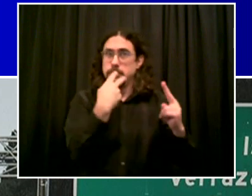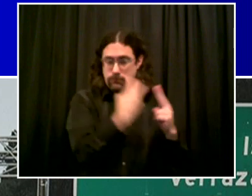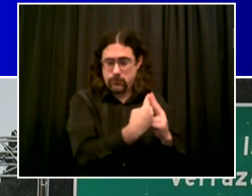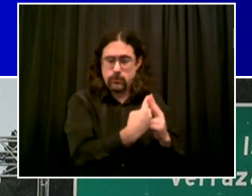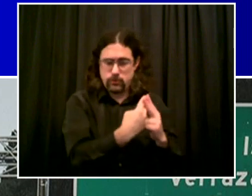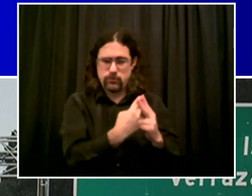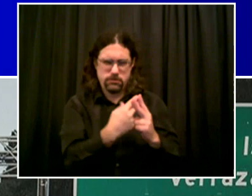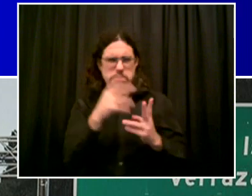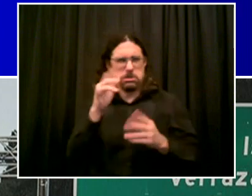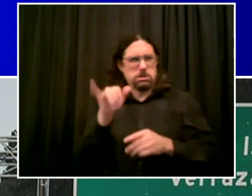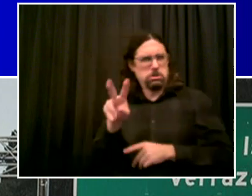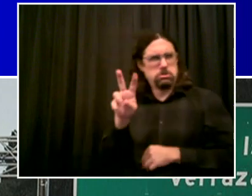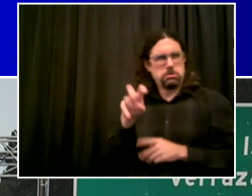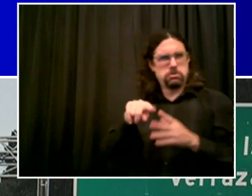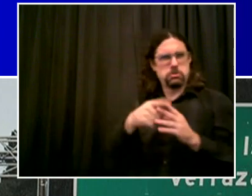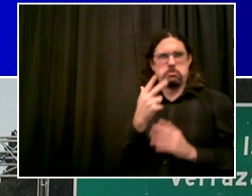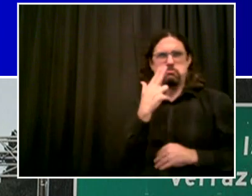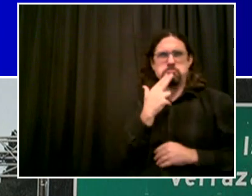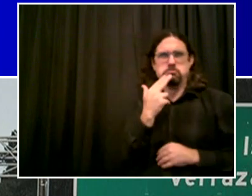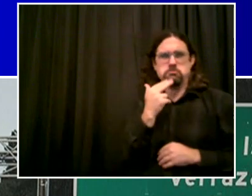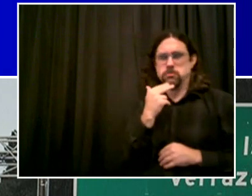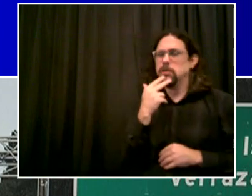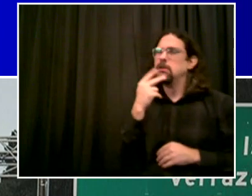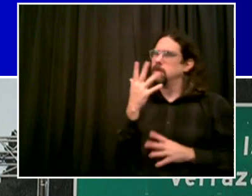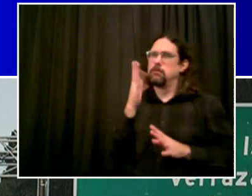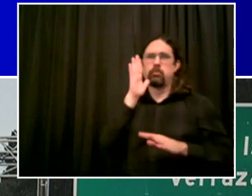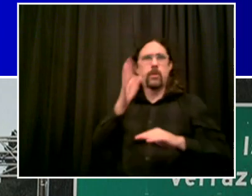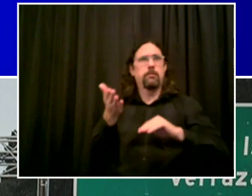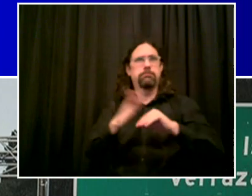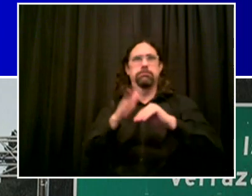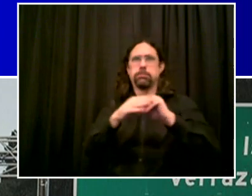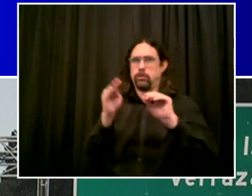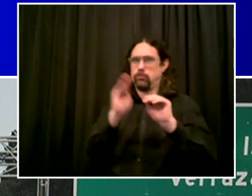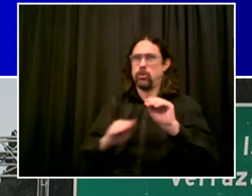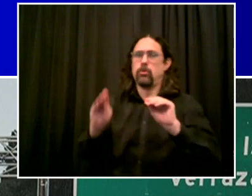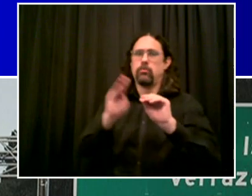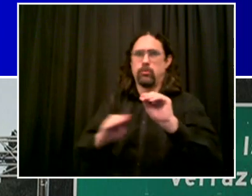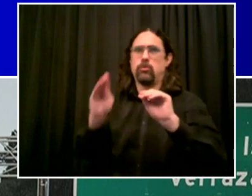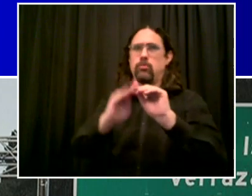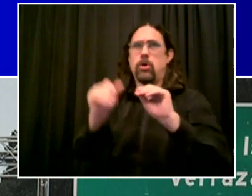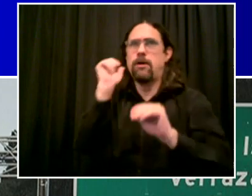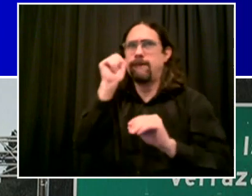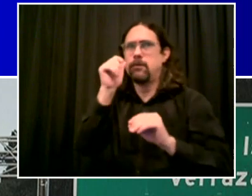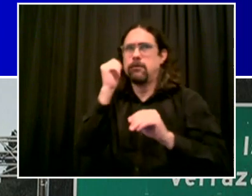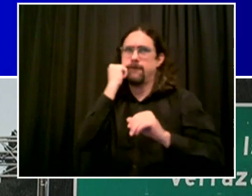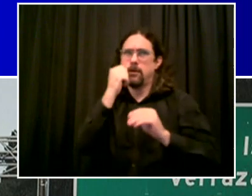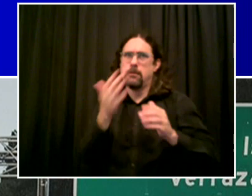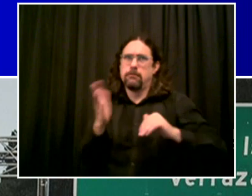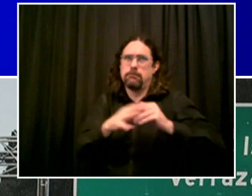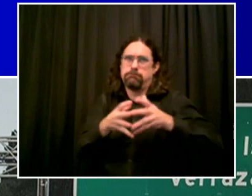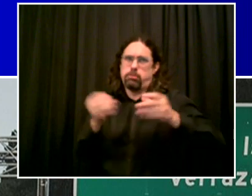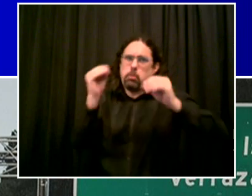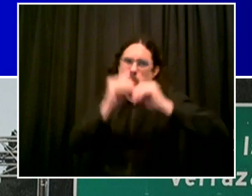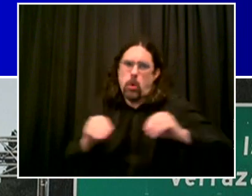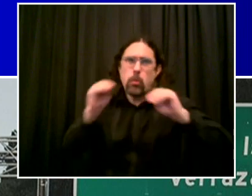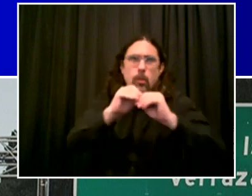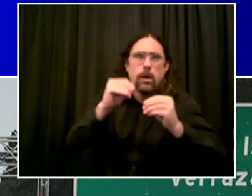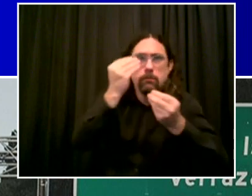PEOPLE, BECAUSE OF THESE CHECKPOINTS, THESE QUARANTINES MUST BE HONORED FOR THE GOOD OF ALL. NOW LET'S GO TO THE DAILY